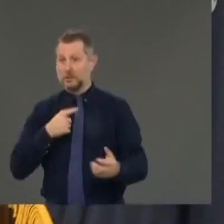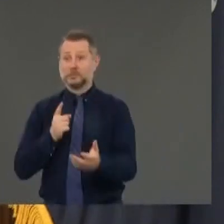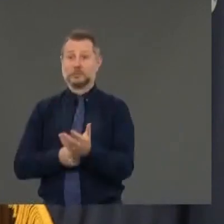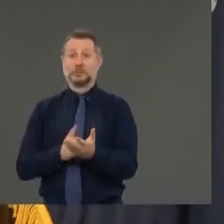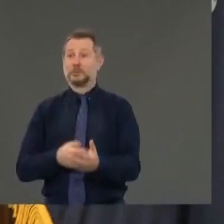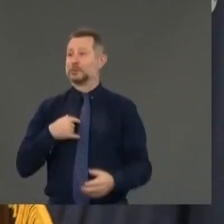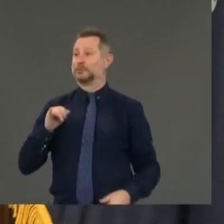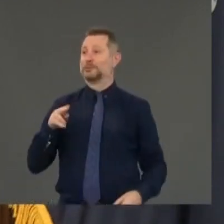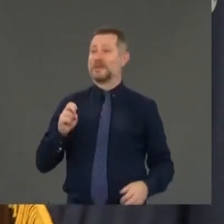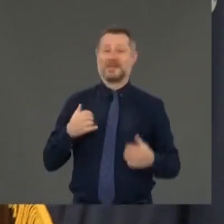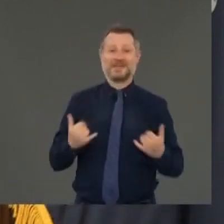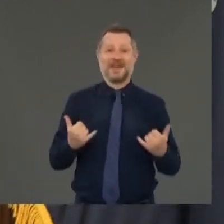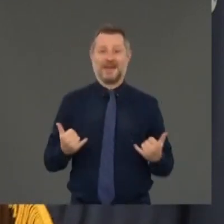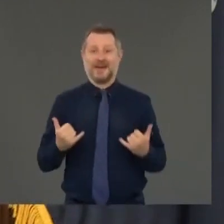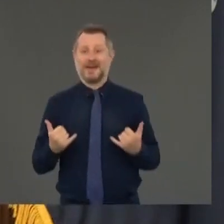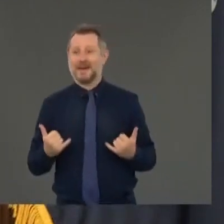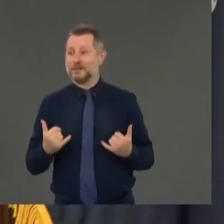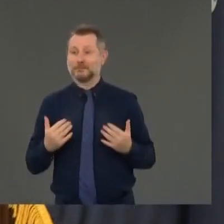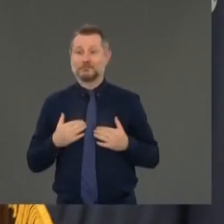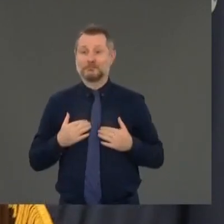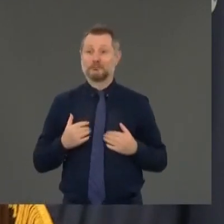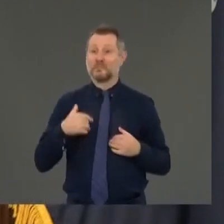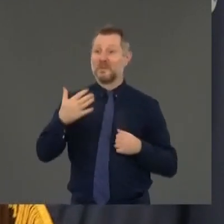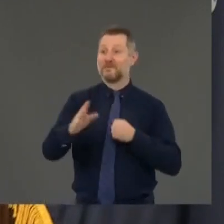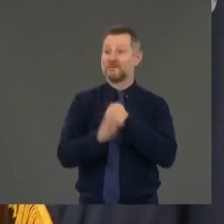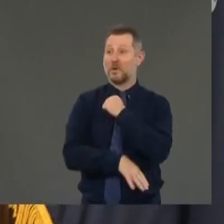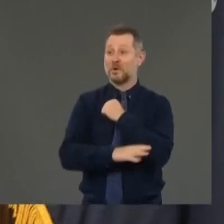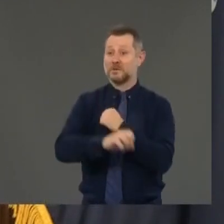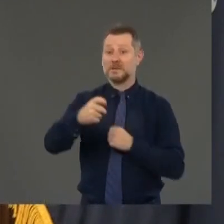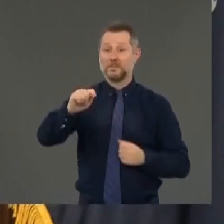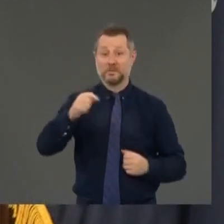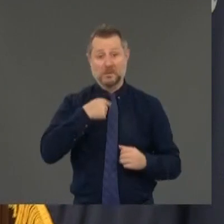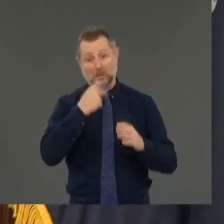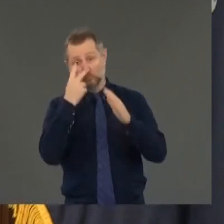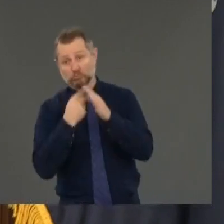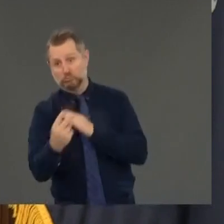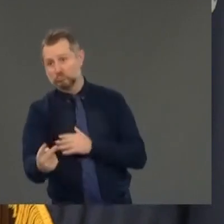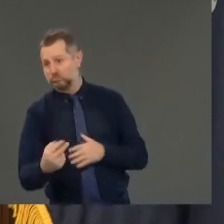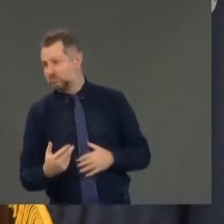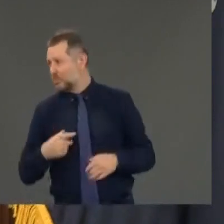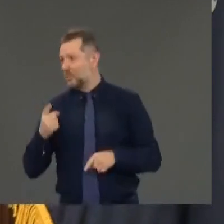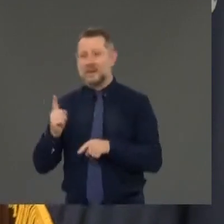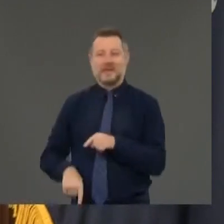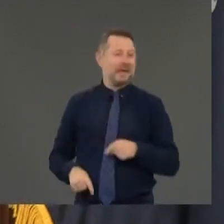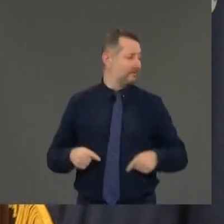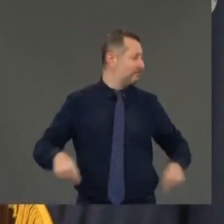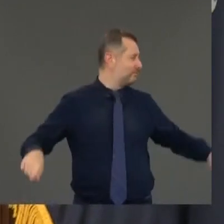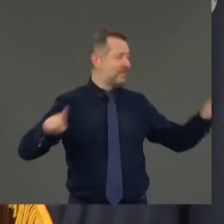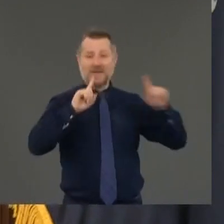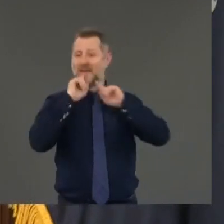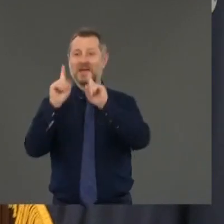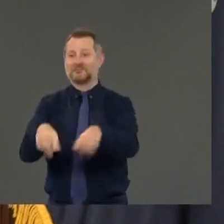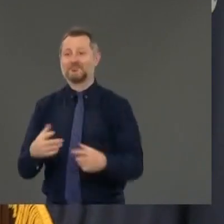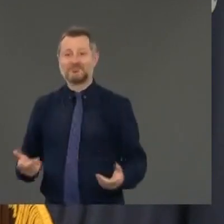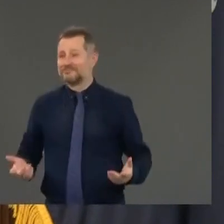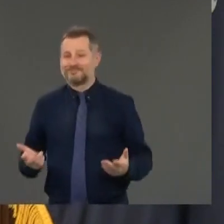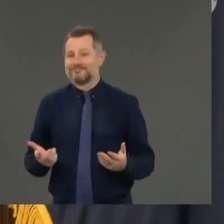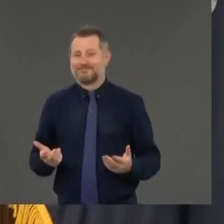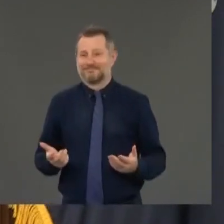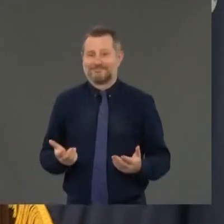SO TO■ç SAY TODAY AS WE SIT HER IN JUNE, WHAT IS GOING TO HAPPEN IN SEPTEMBER, NOBODY CAN TELL